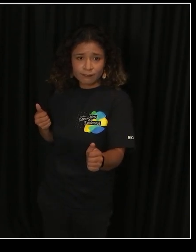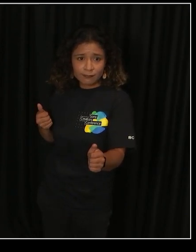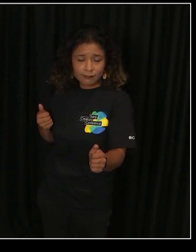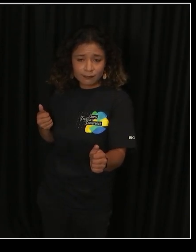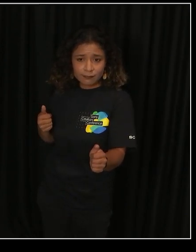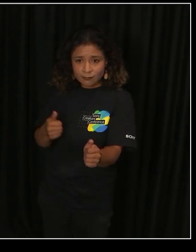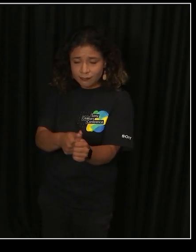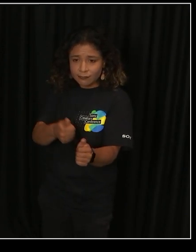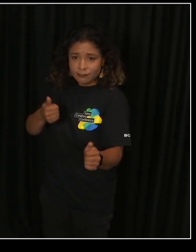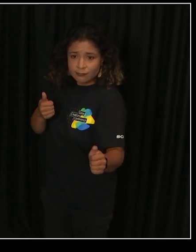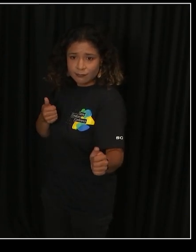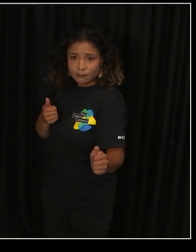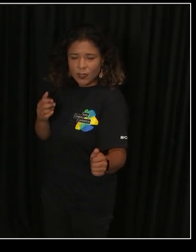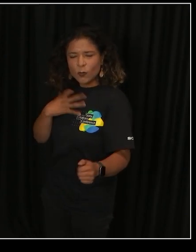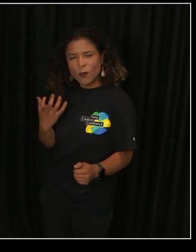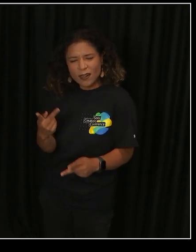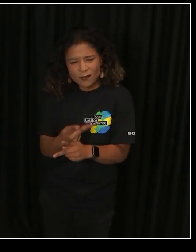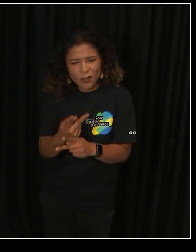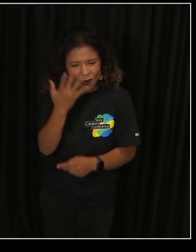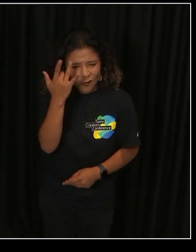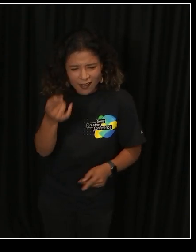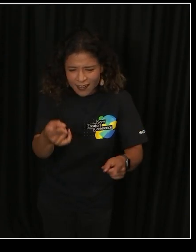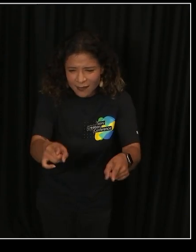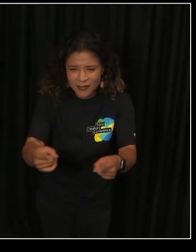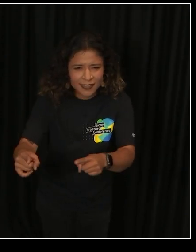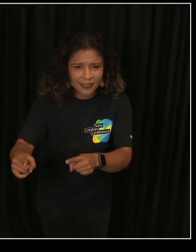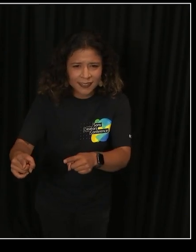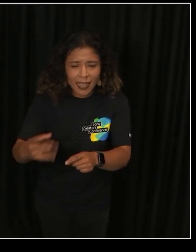So we wanted to figure out why that was happening and improve that.